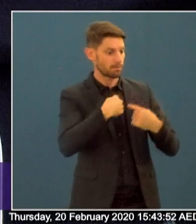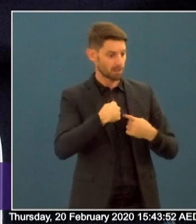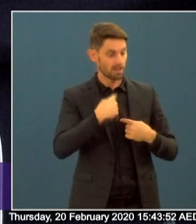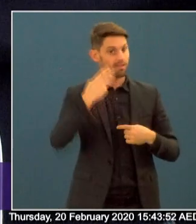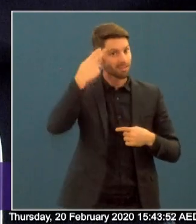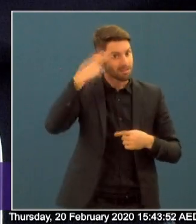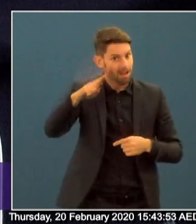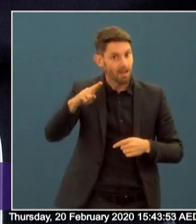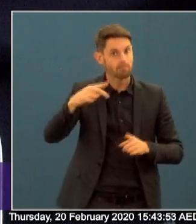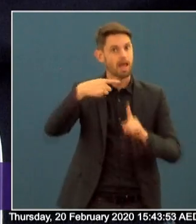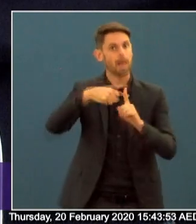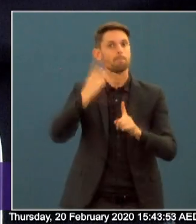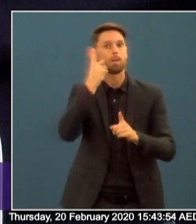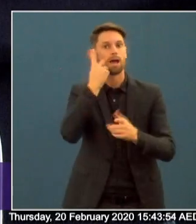number of their therapist and very little else.